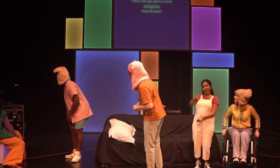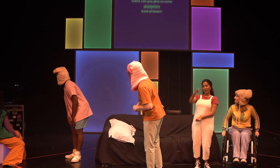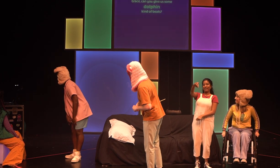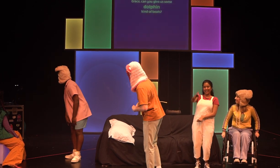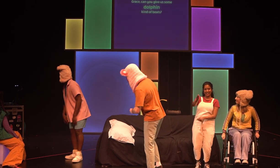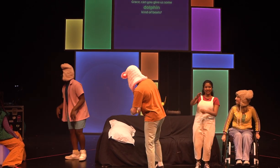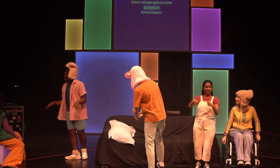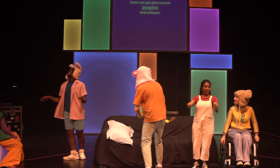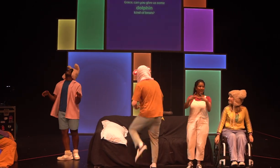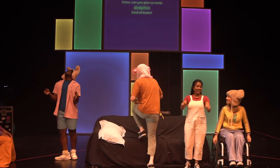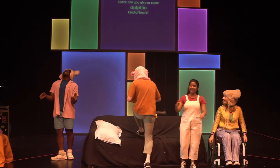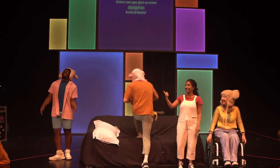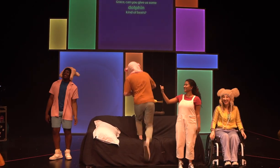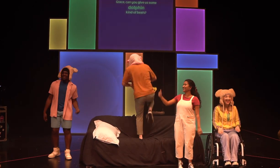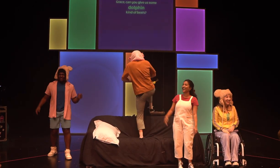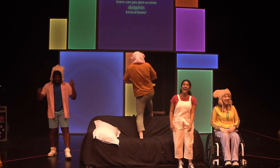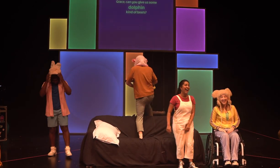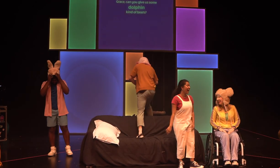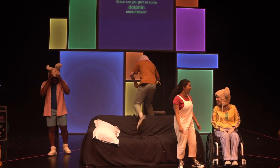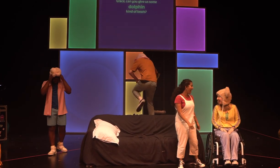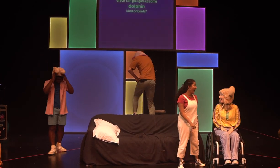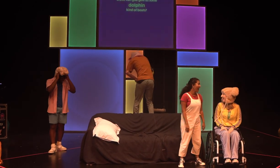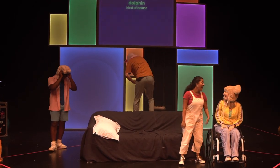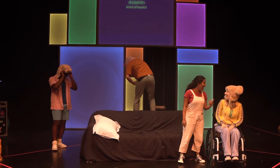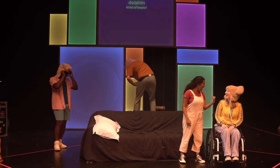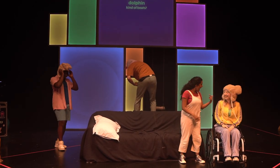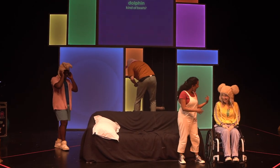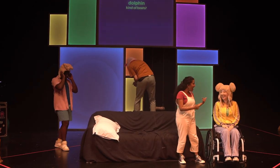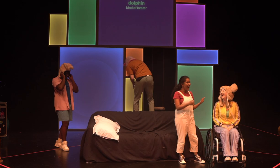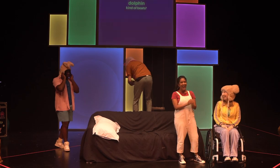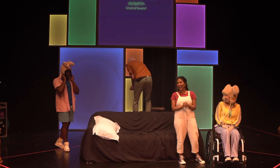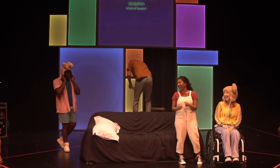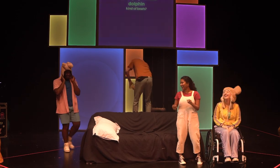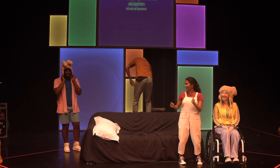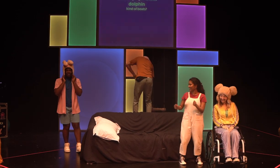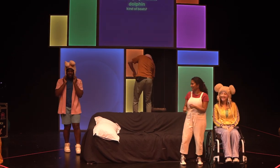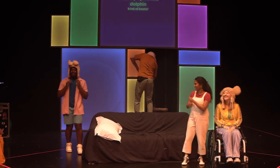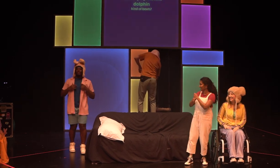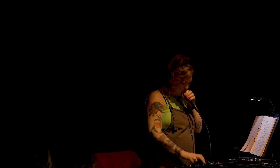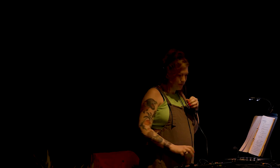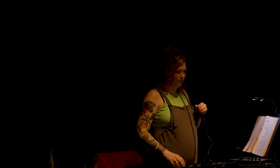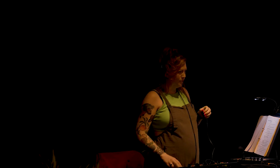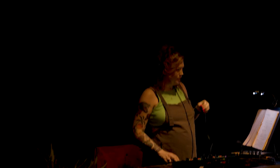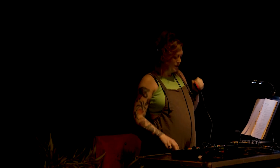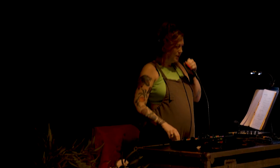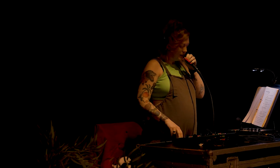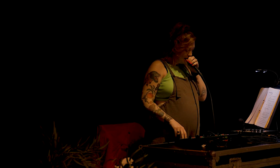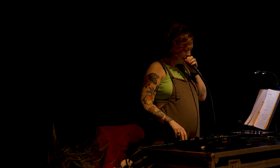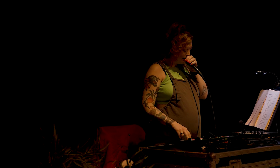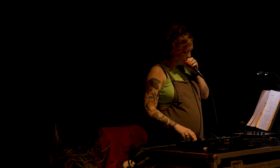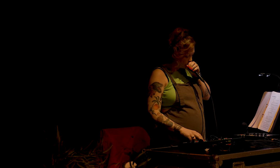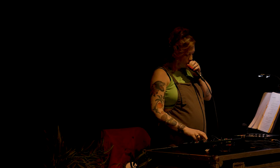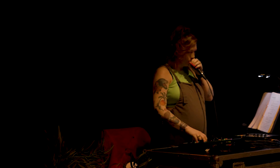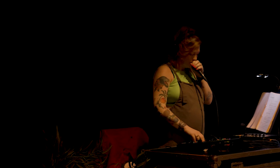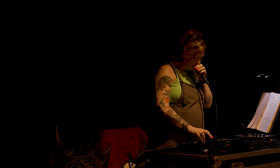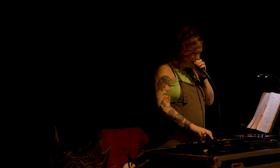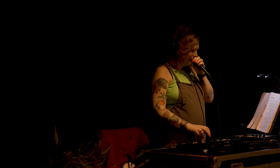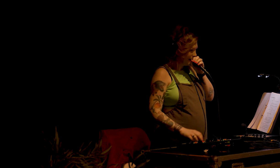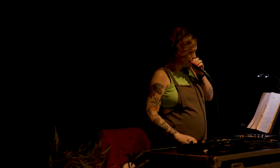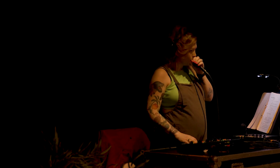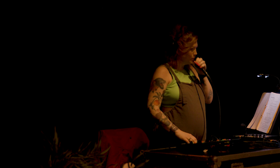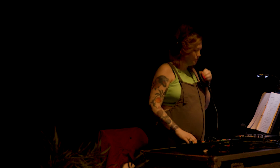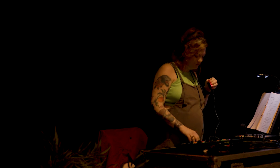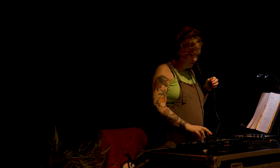[ # GRACE USES HER MOUTH TO MAKE THE NOISE OF A DOLPHIN ]